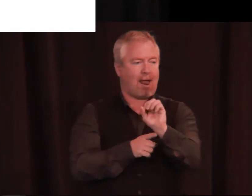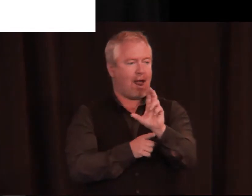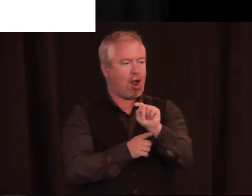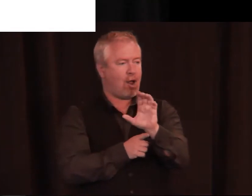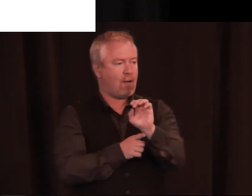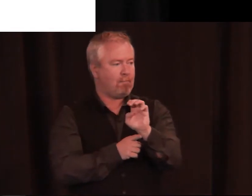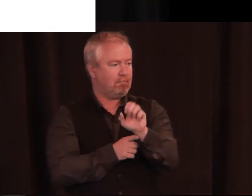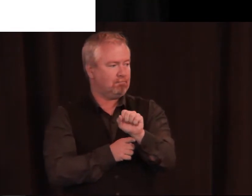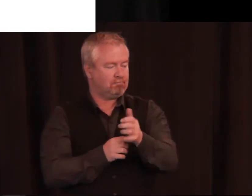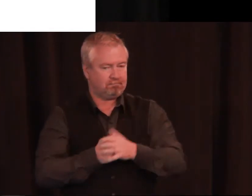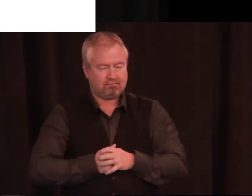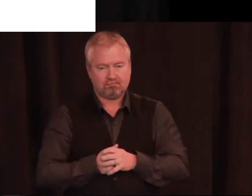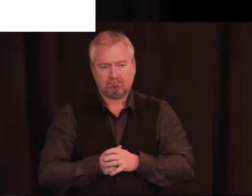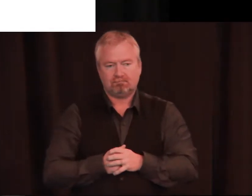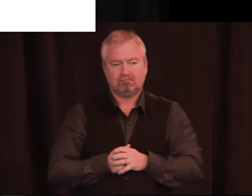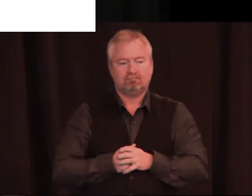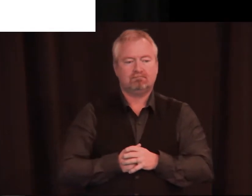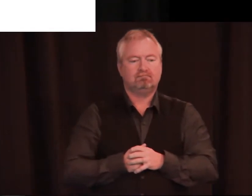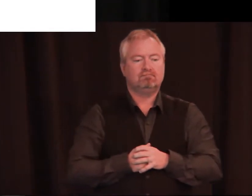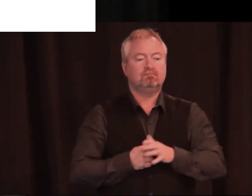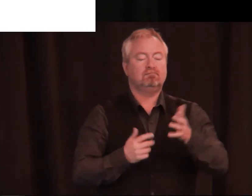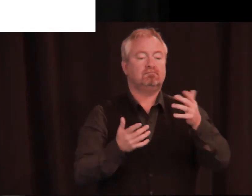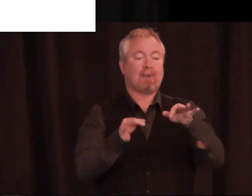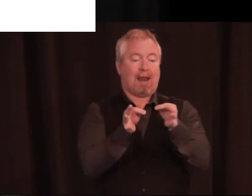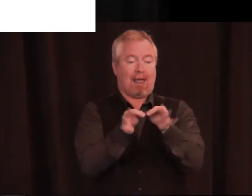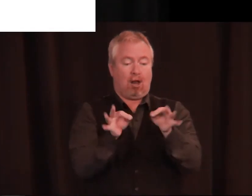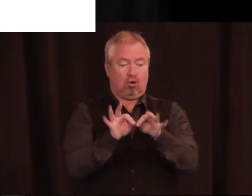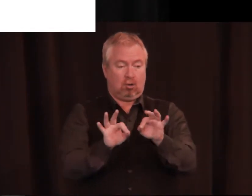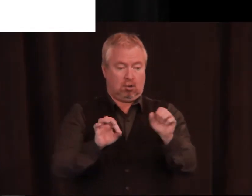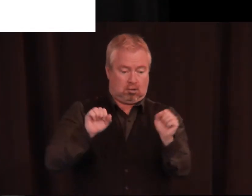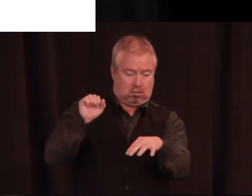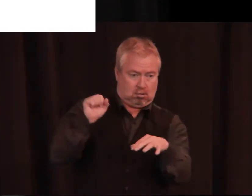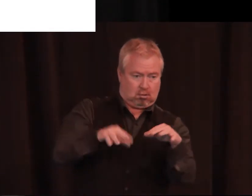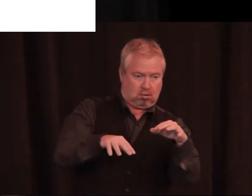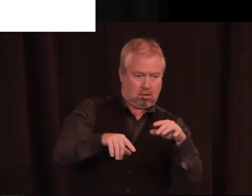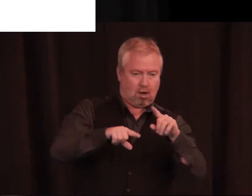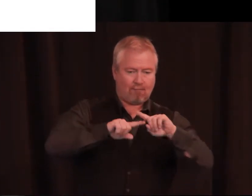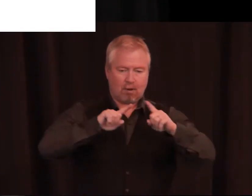And getting variations in linguistic input can also -